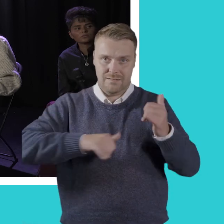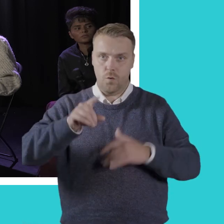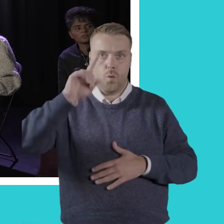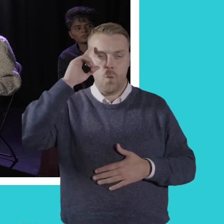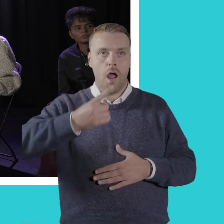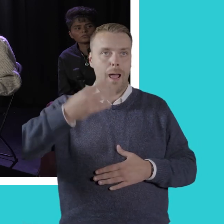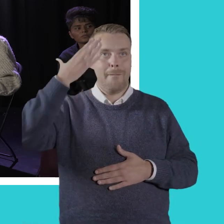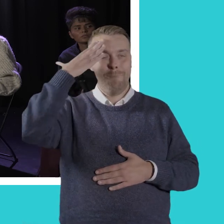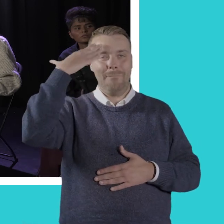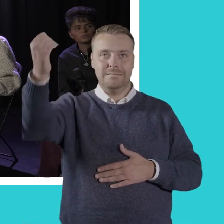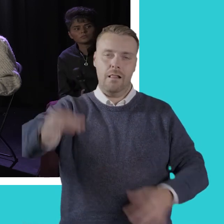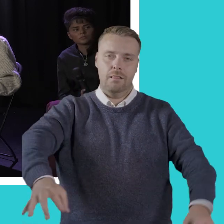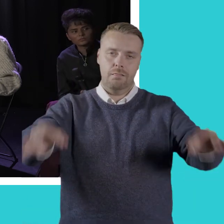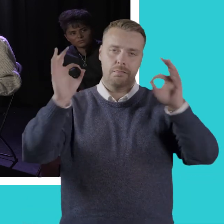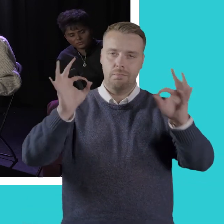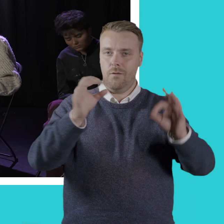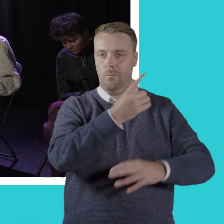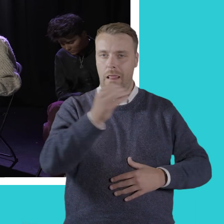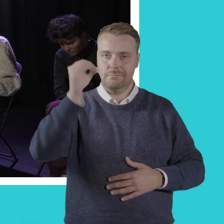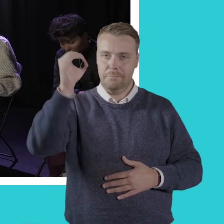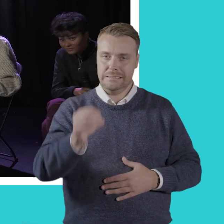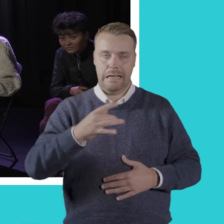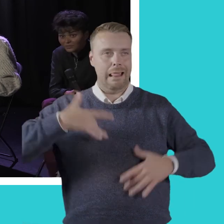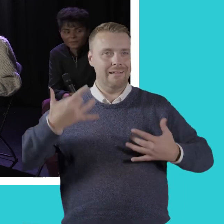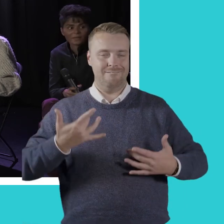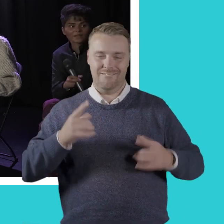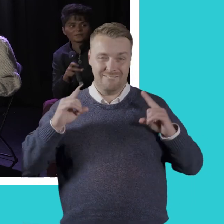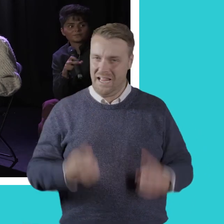healthy and like live here. I don't know if other people agree but I don't think so